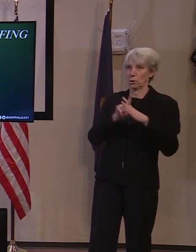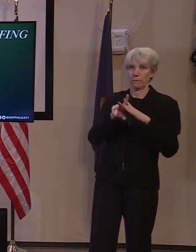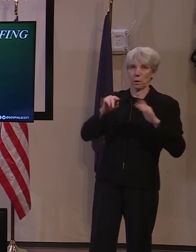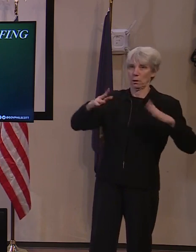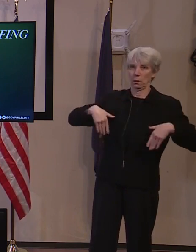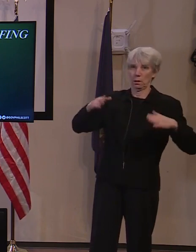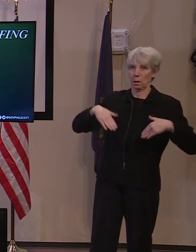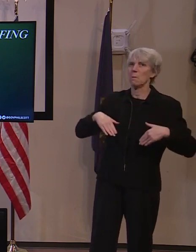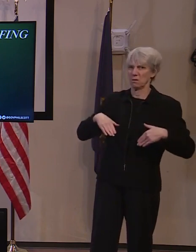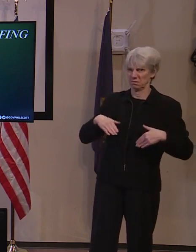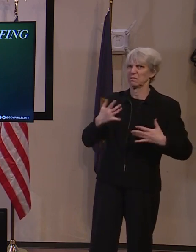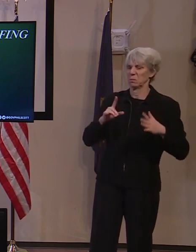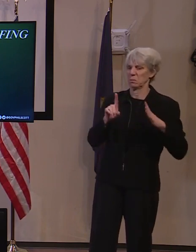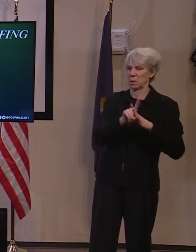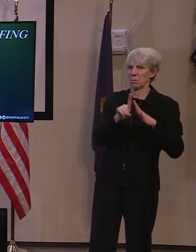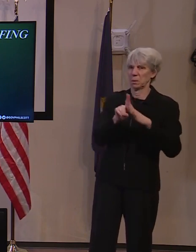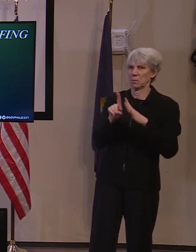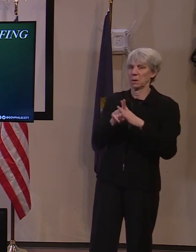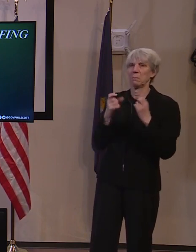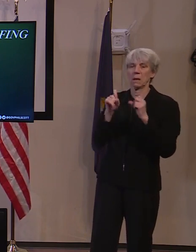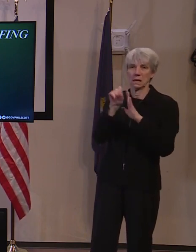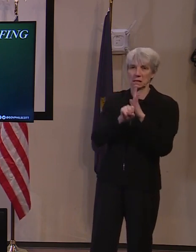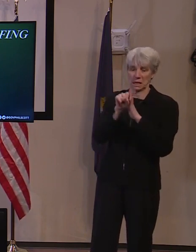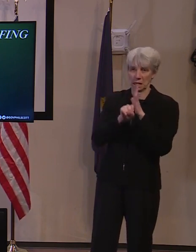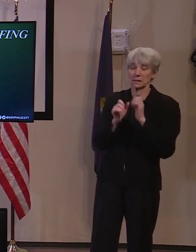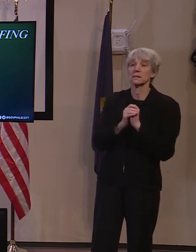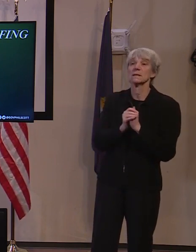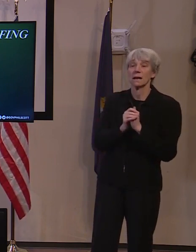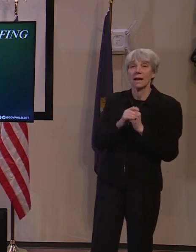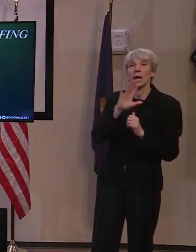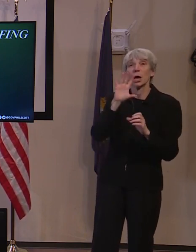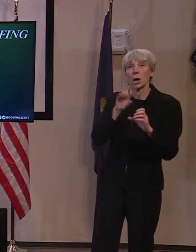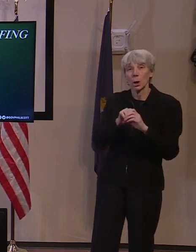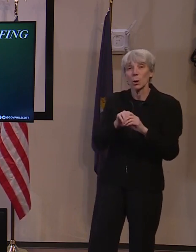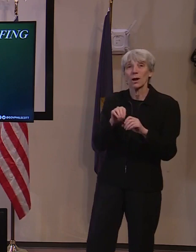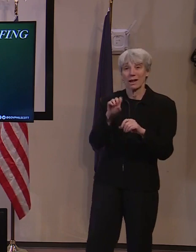states, including now all of our border states and our border country.